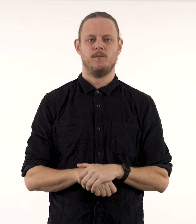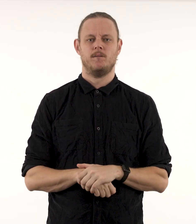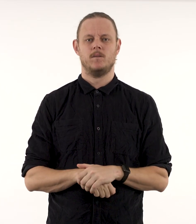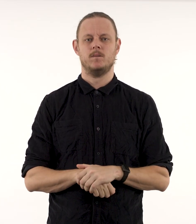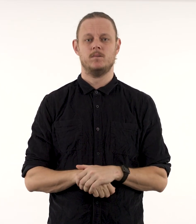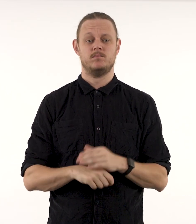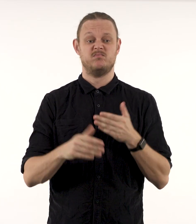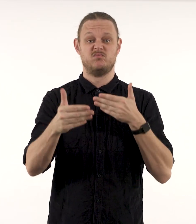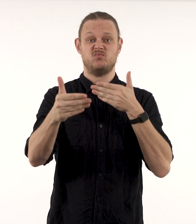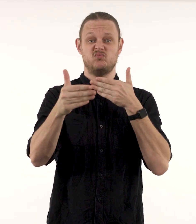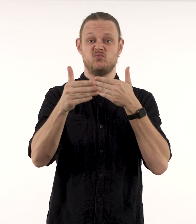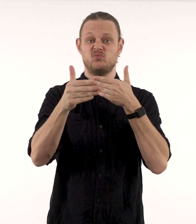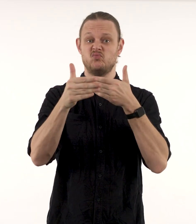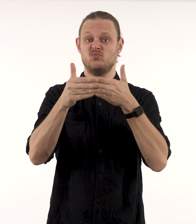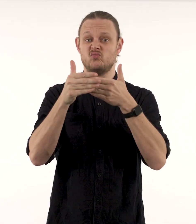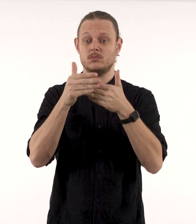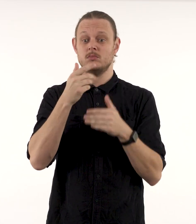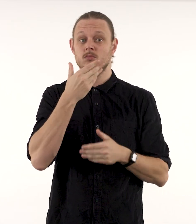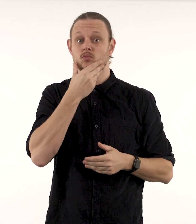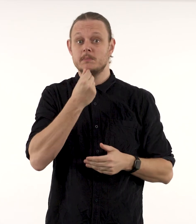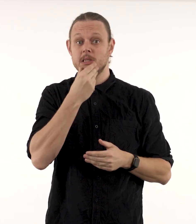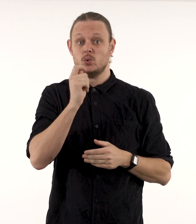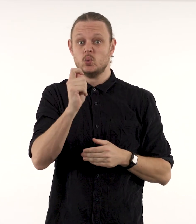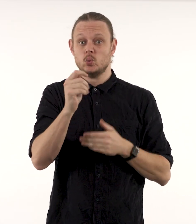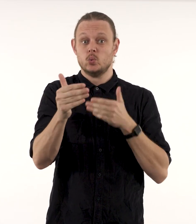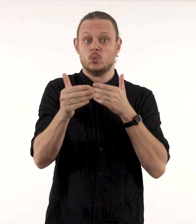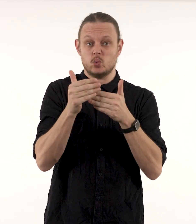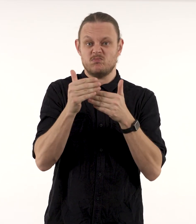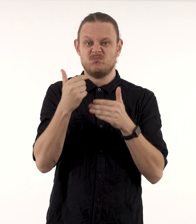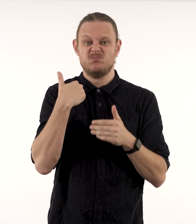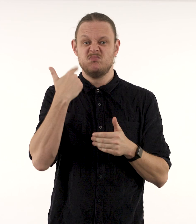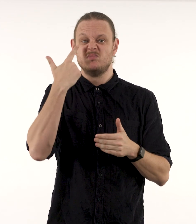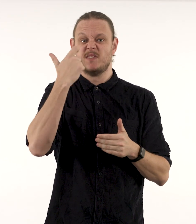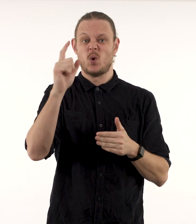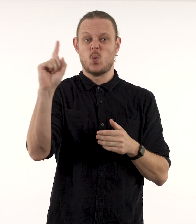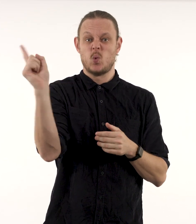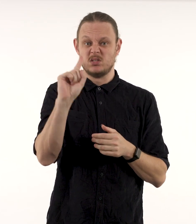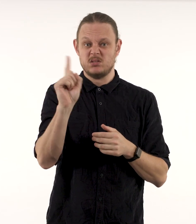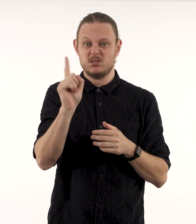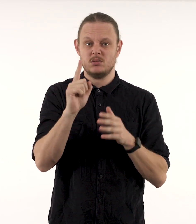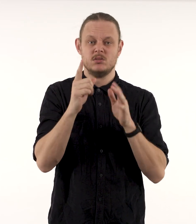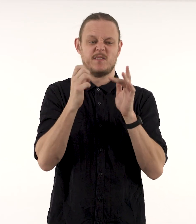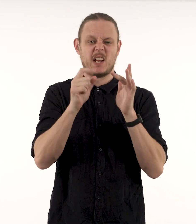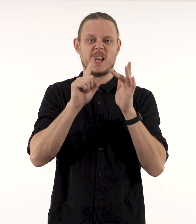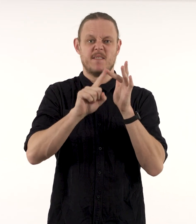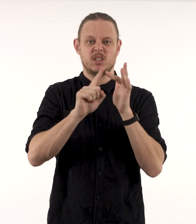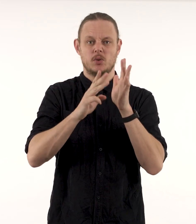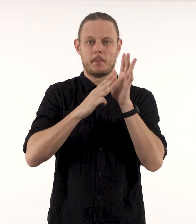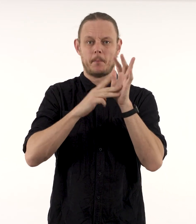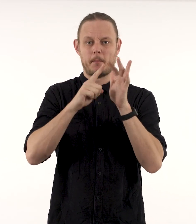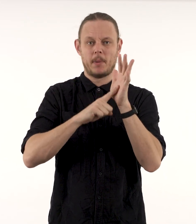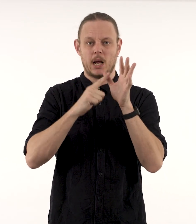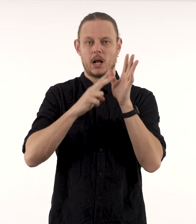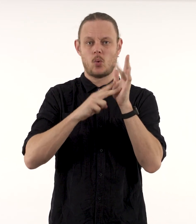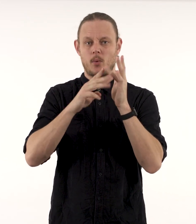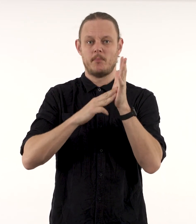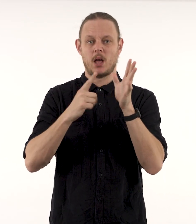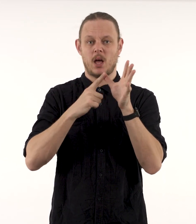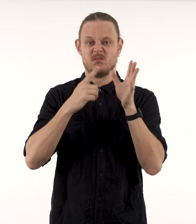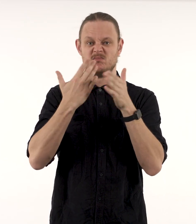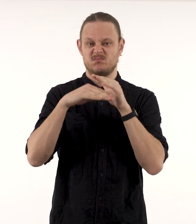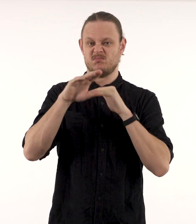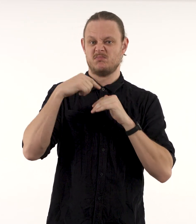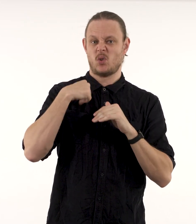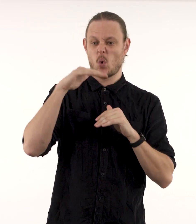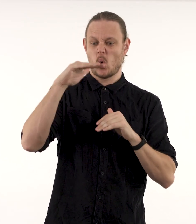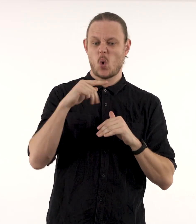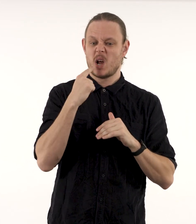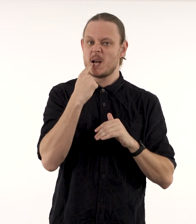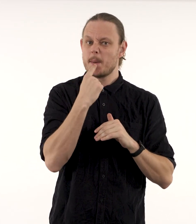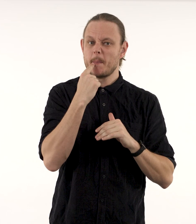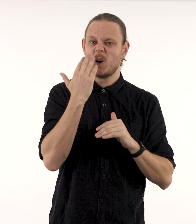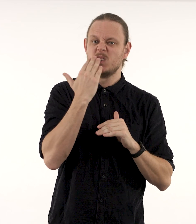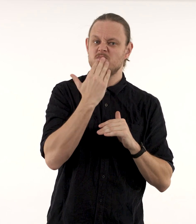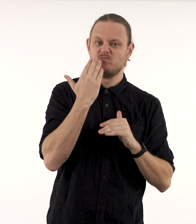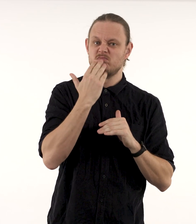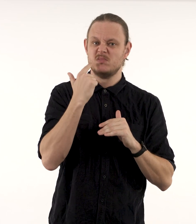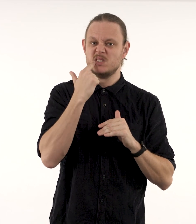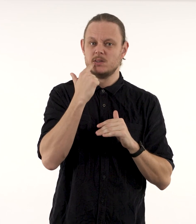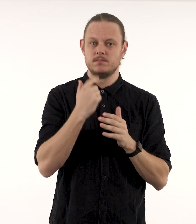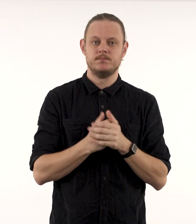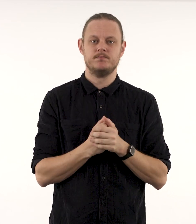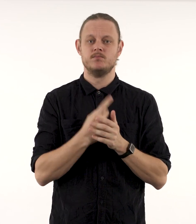'Then close to Christmas, a malignant melanoma was discovered on my lower lip.